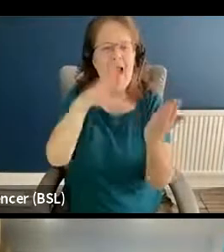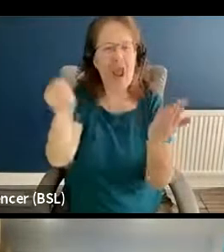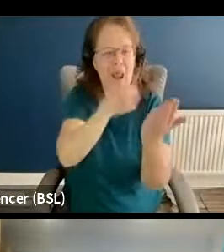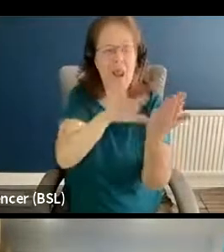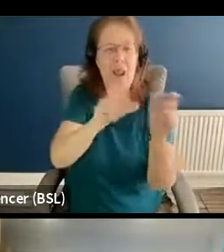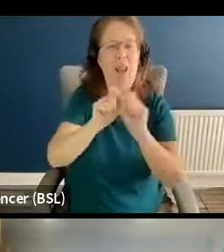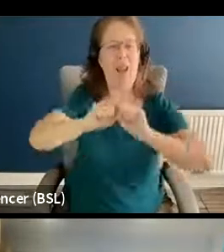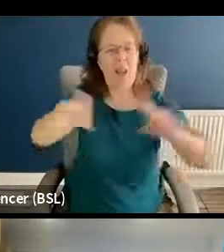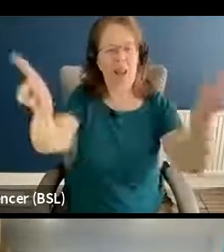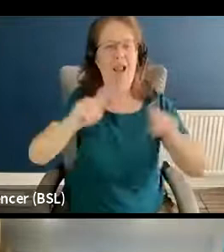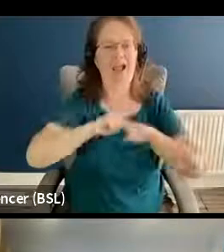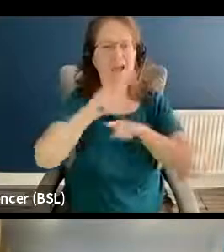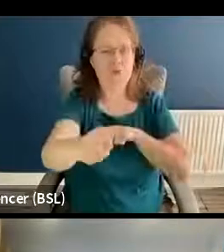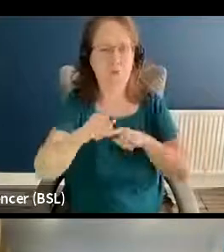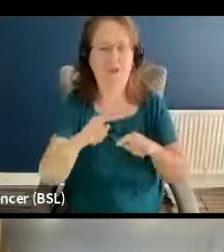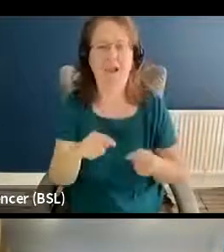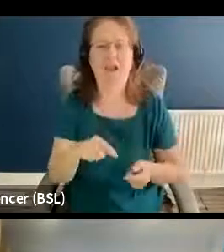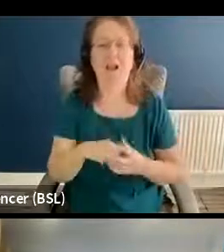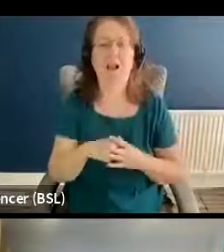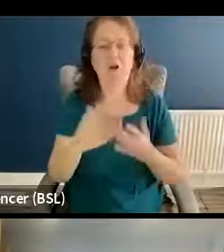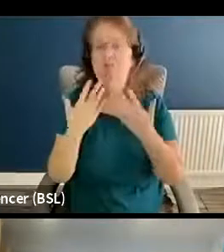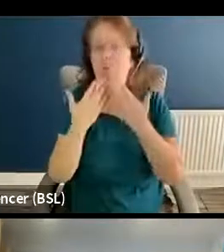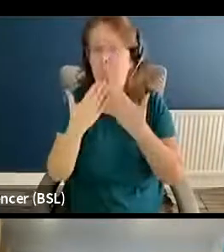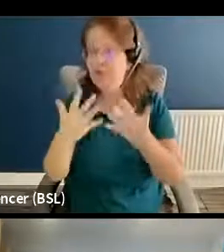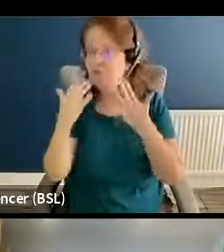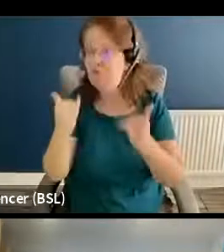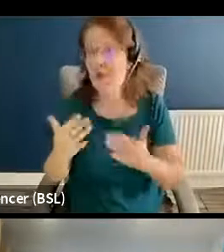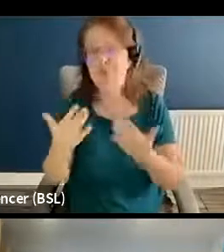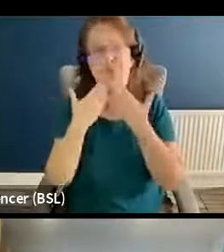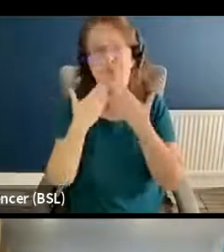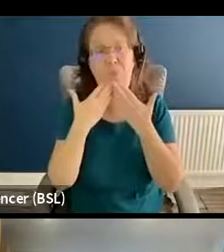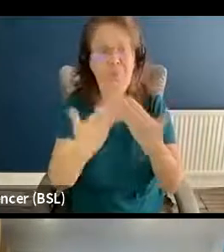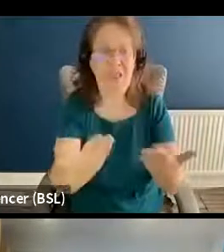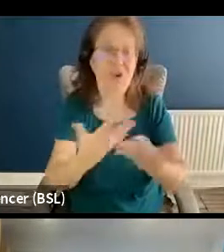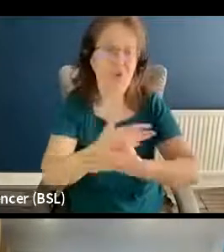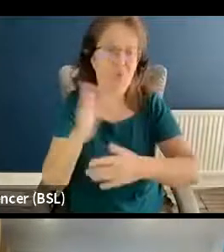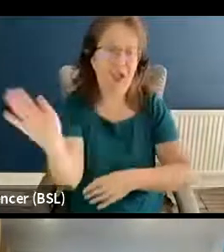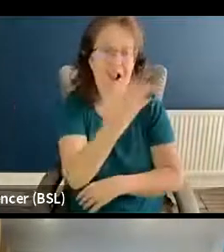And yeah, please do go and check them out. So thank you everyone for your time.